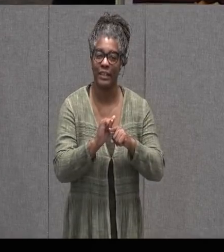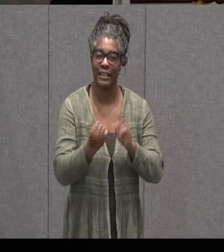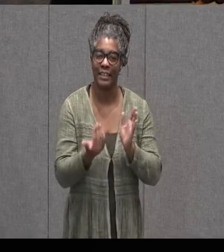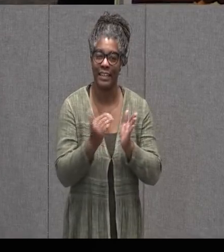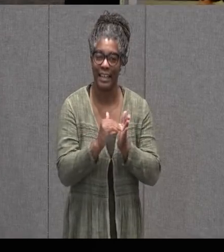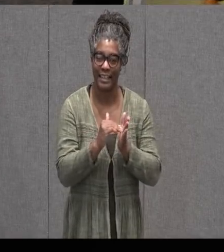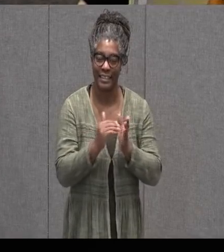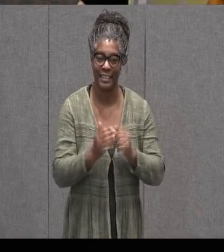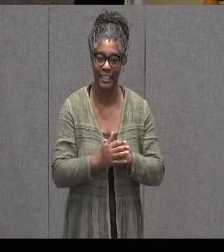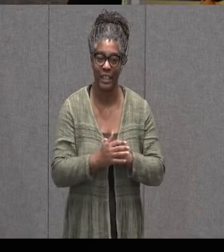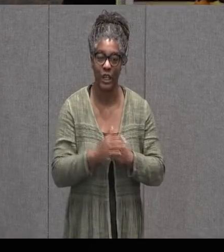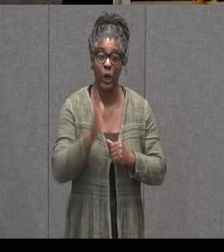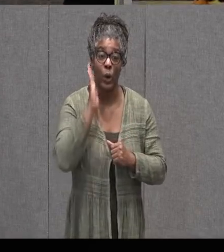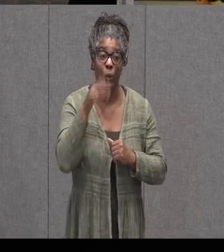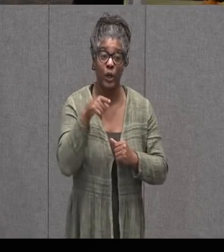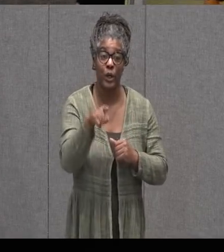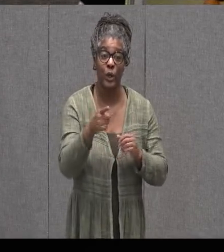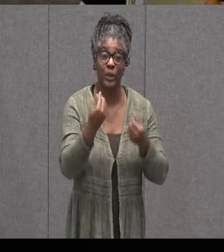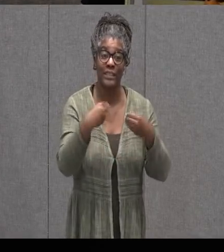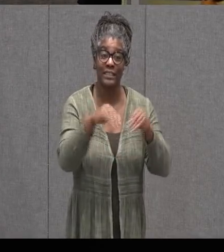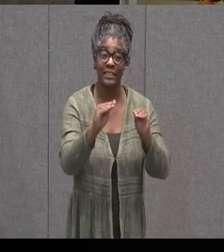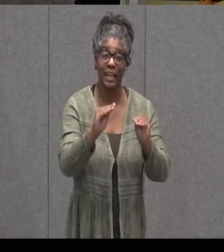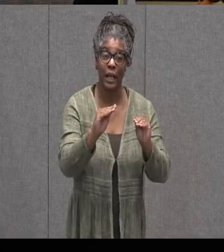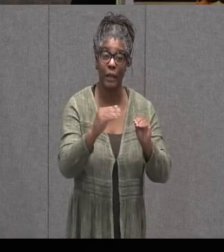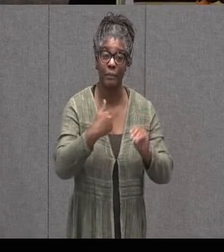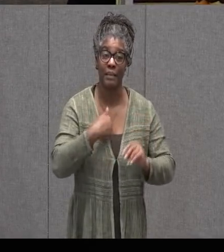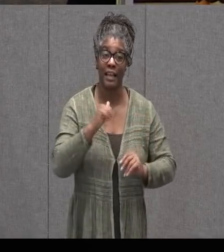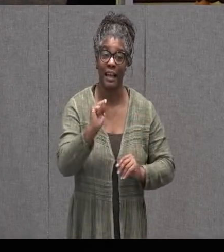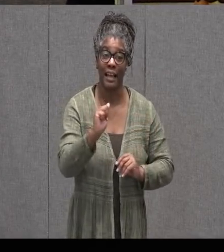Will you sell me a cookie?